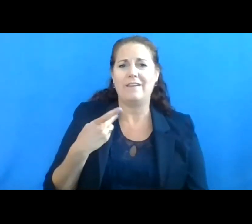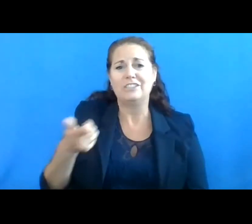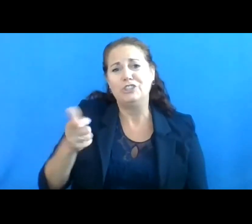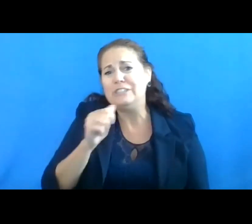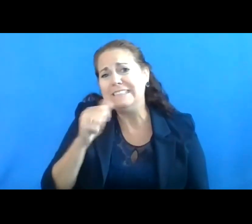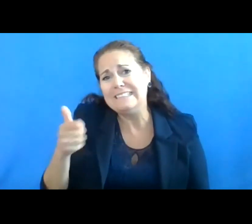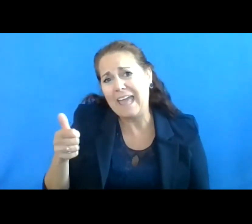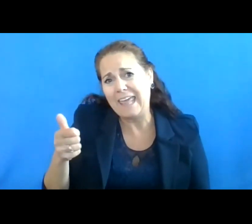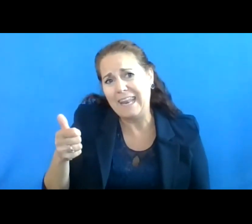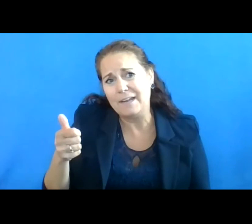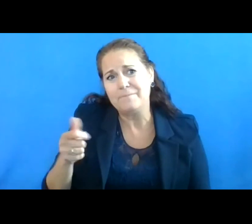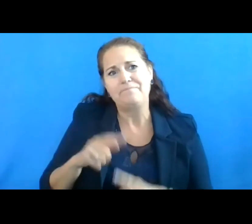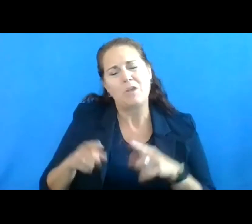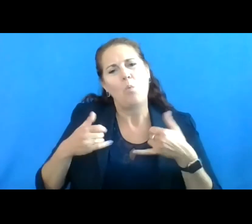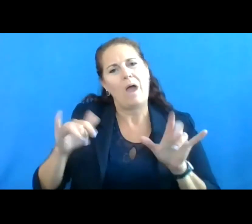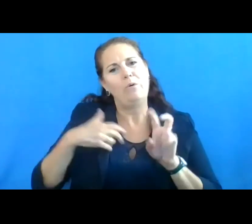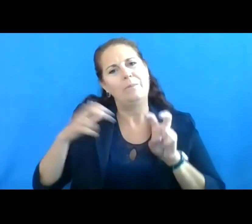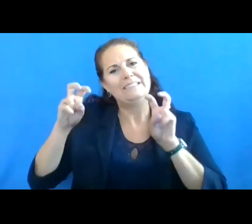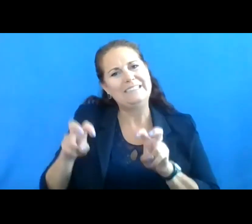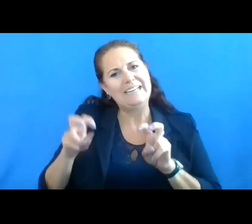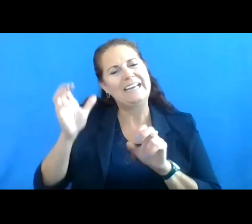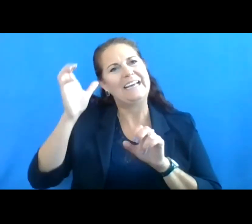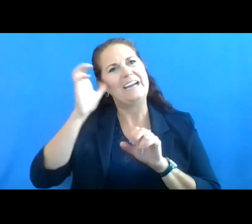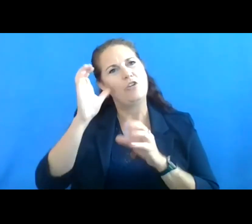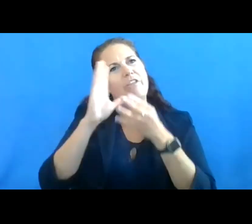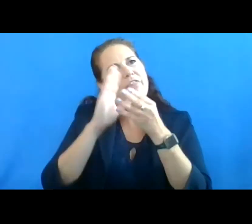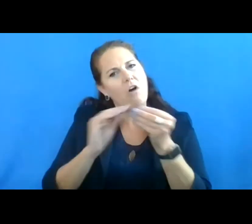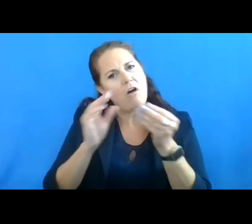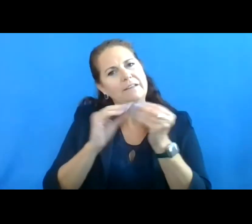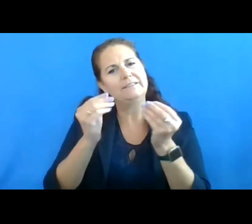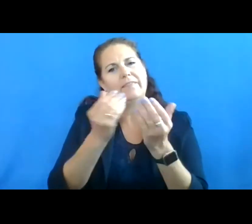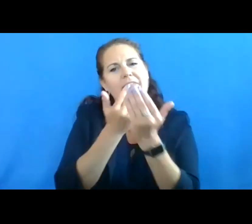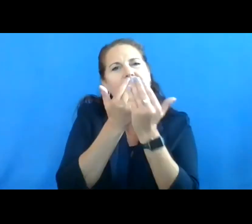While we were sitting there hearing the thoughts, the prayers, the thank yous, hearing people’s